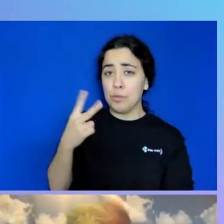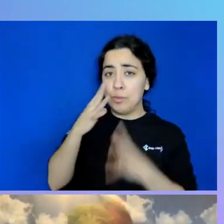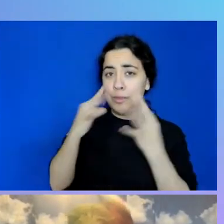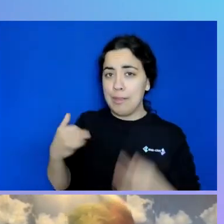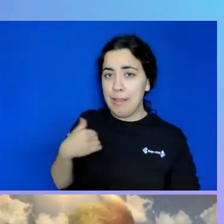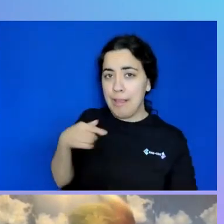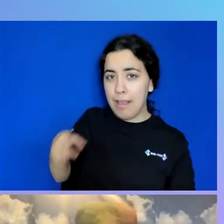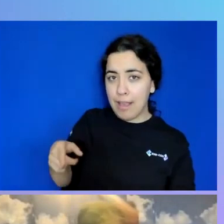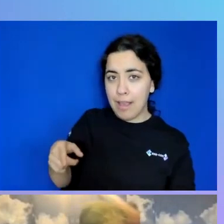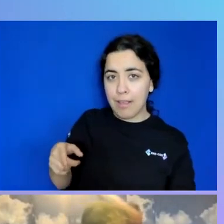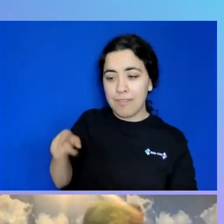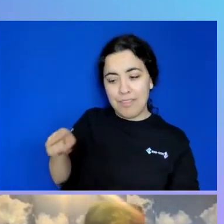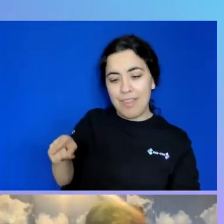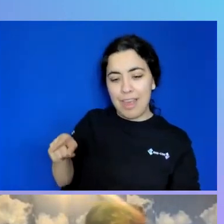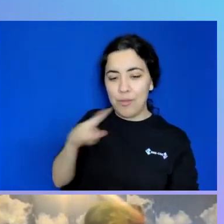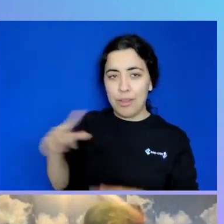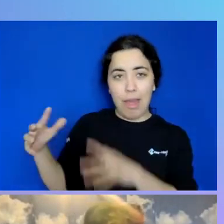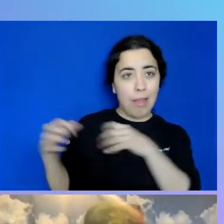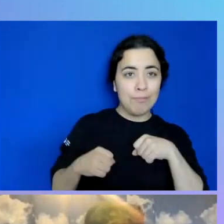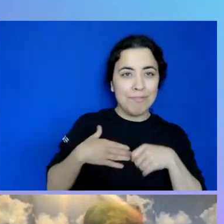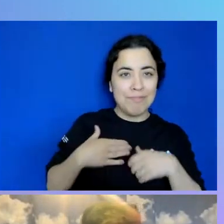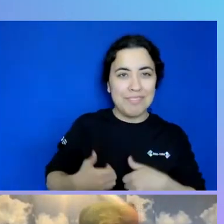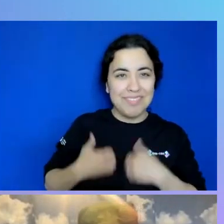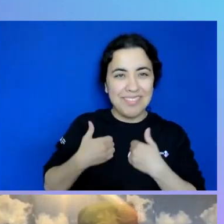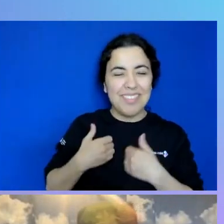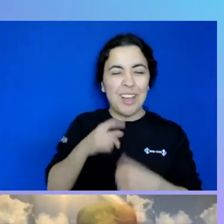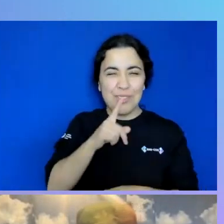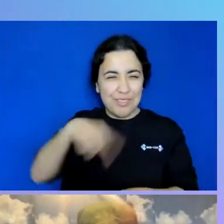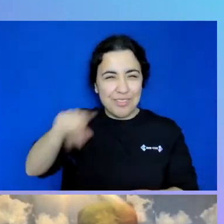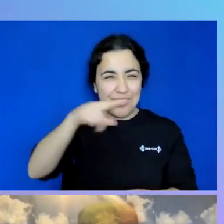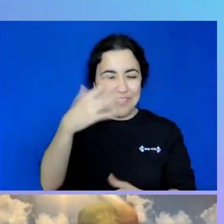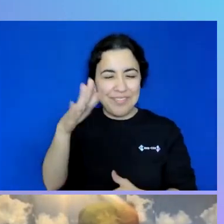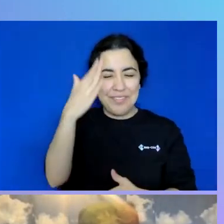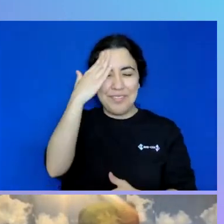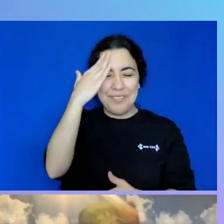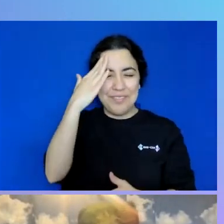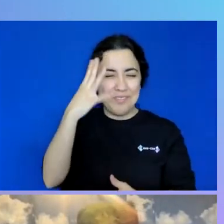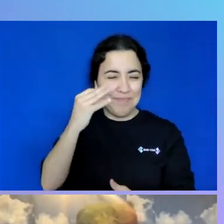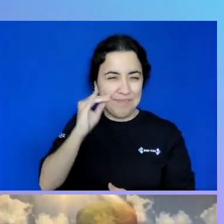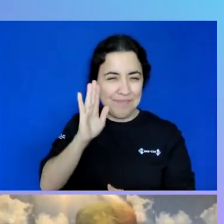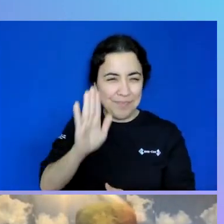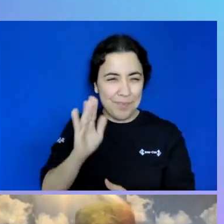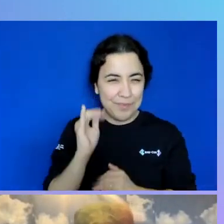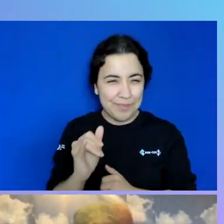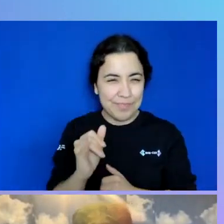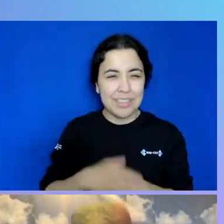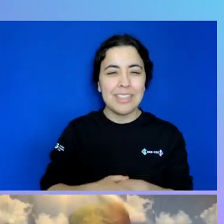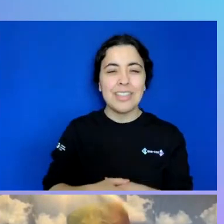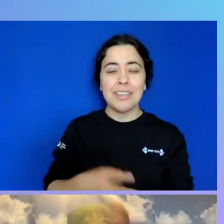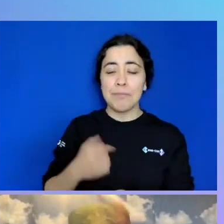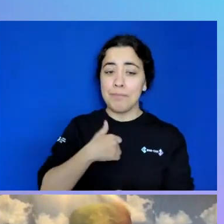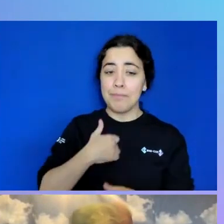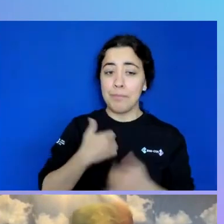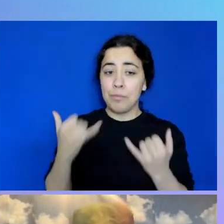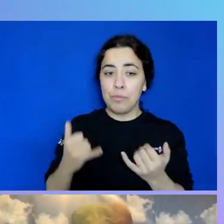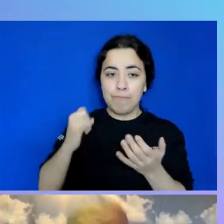of people here can relate to. And, uh, I'm studying a master's of disability studies at the